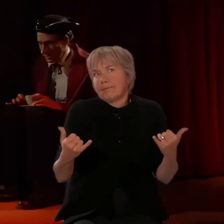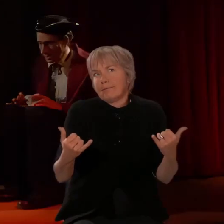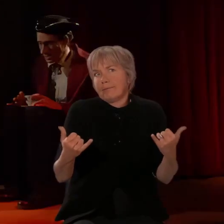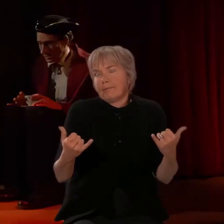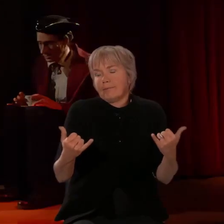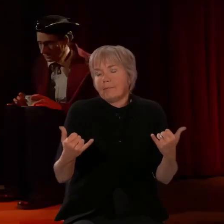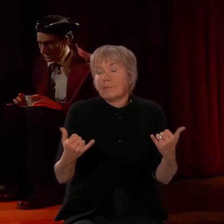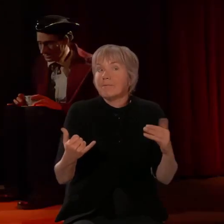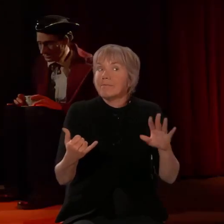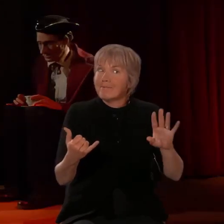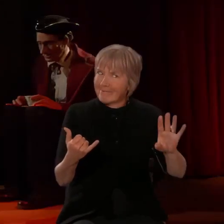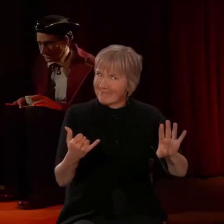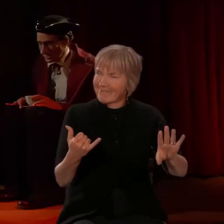I'd be careful out there, if I were you.